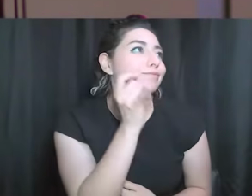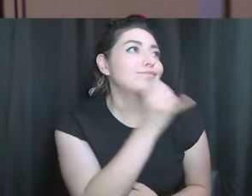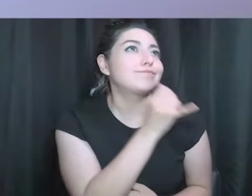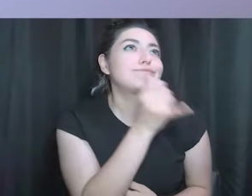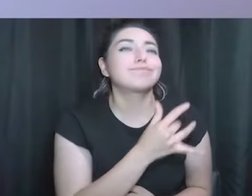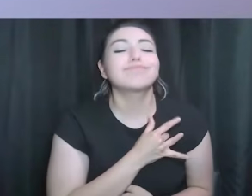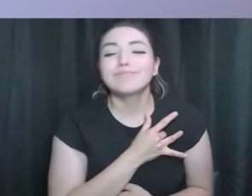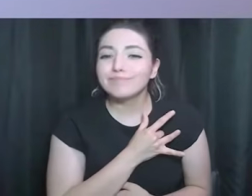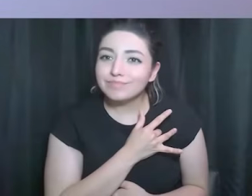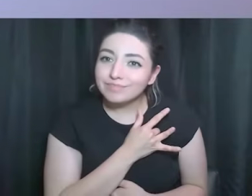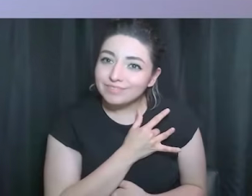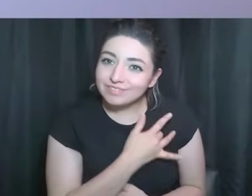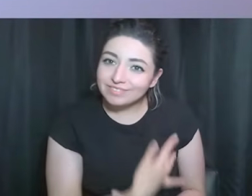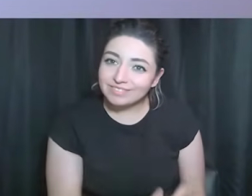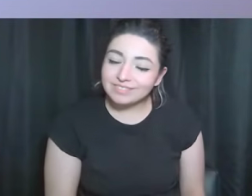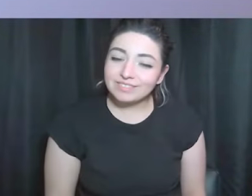She's... ridiculous.